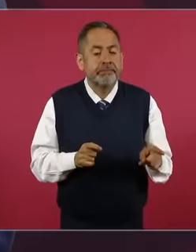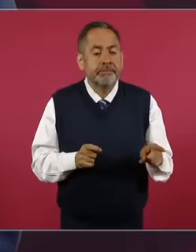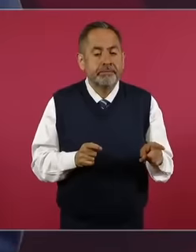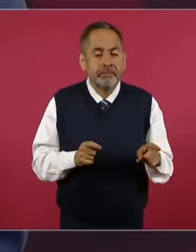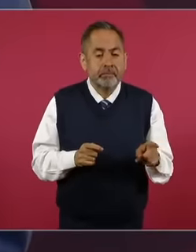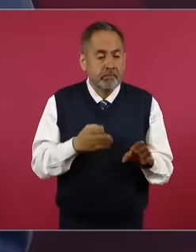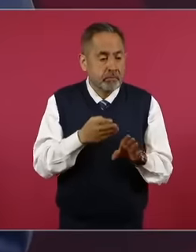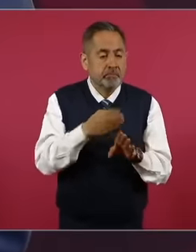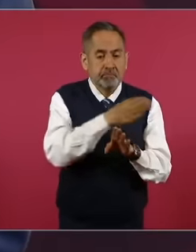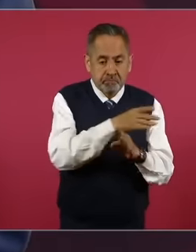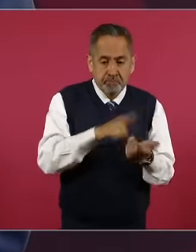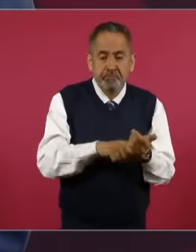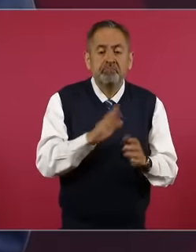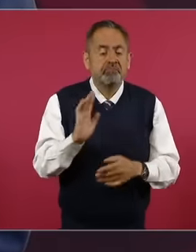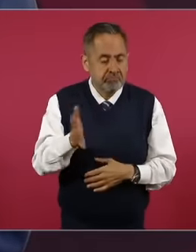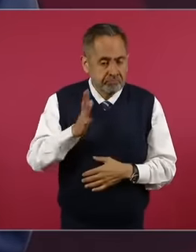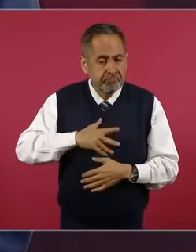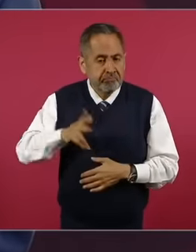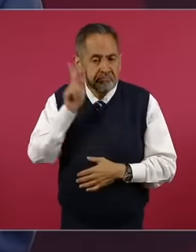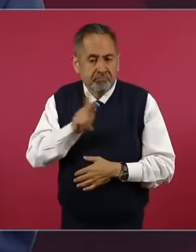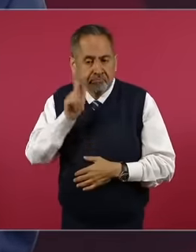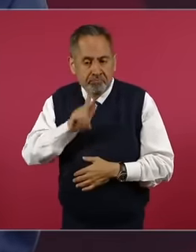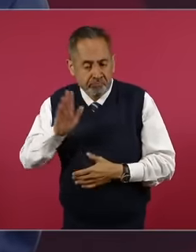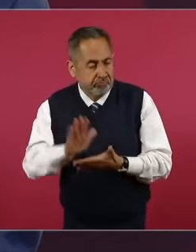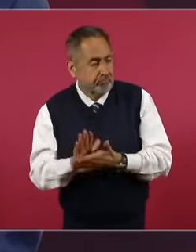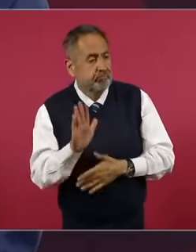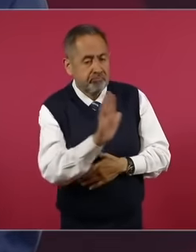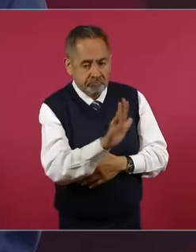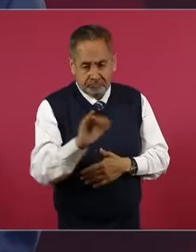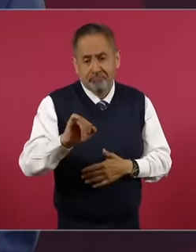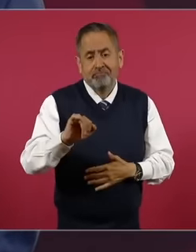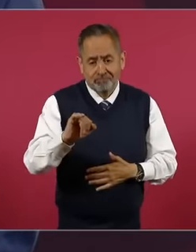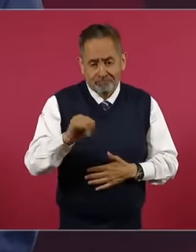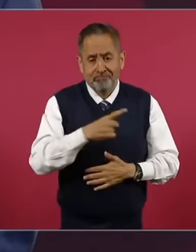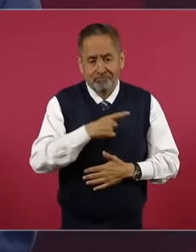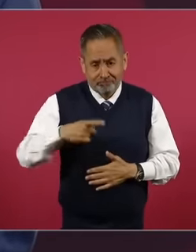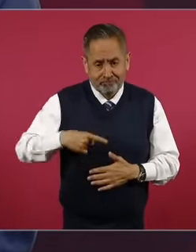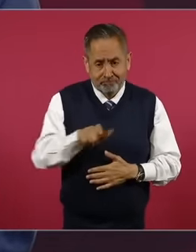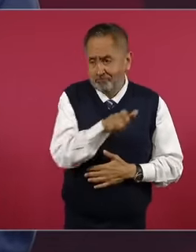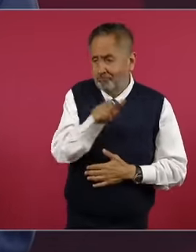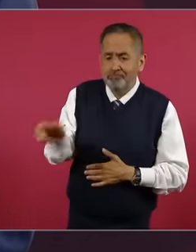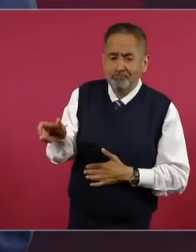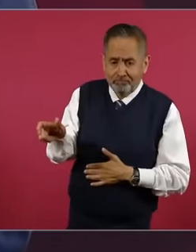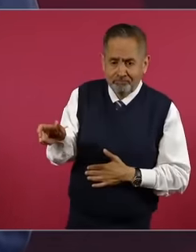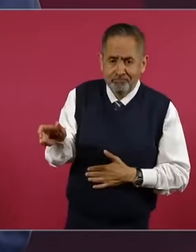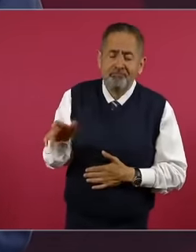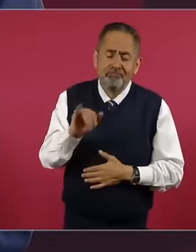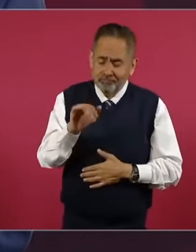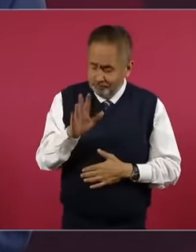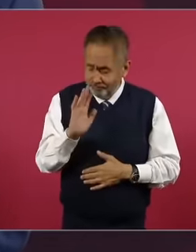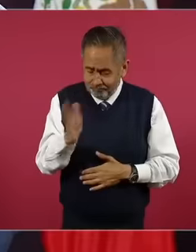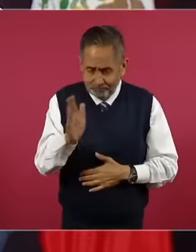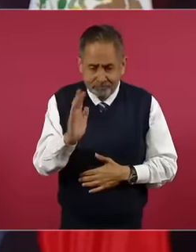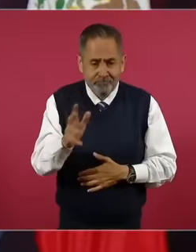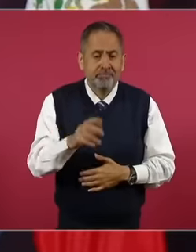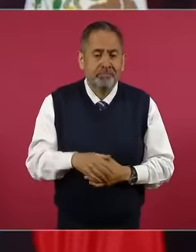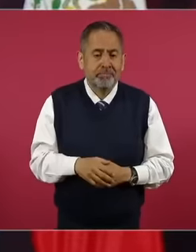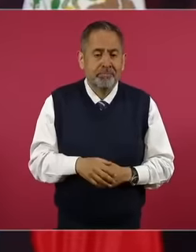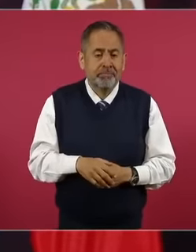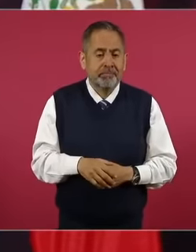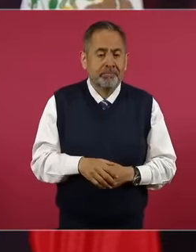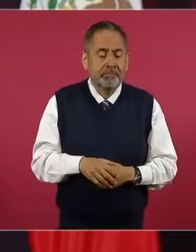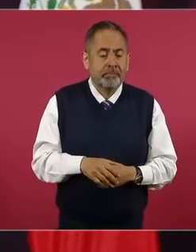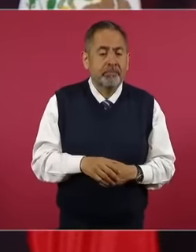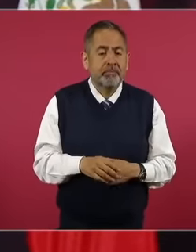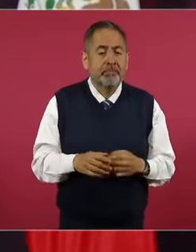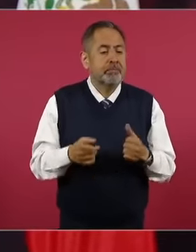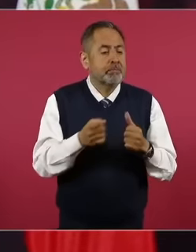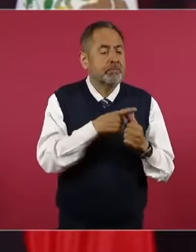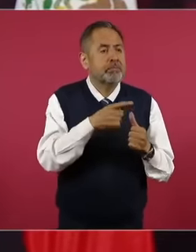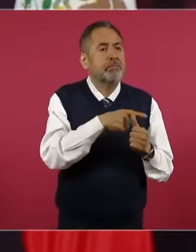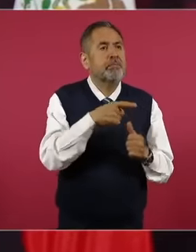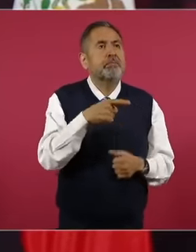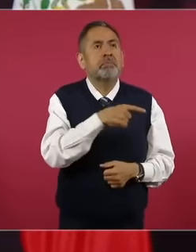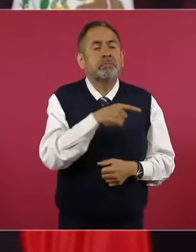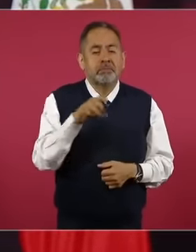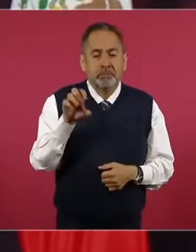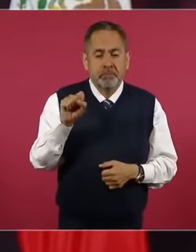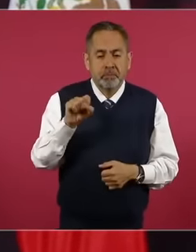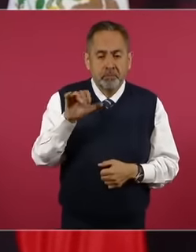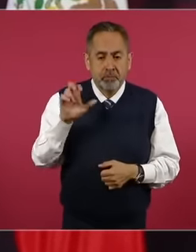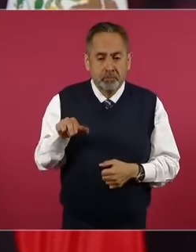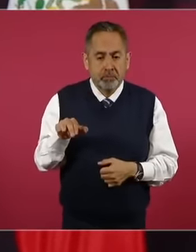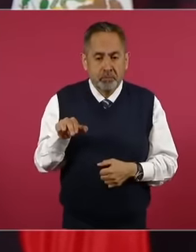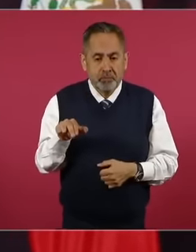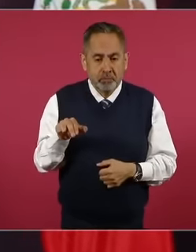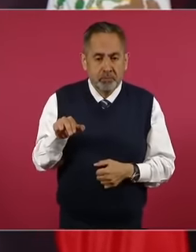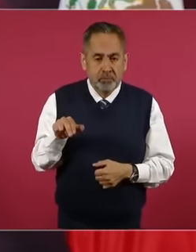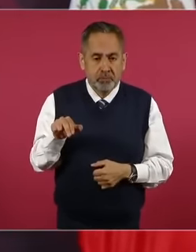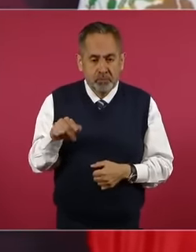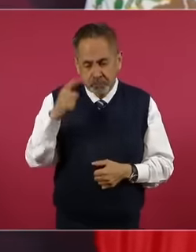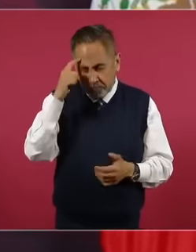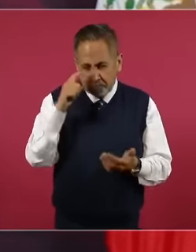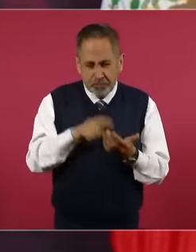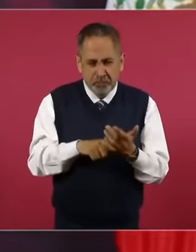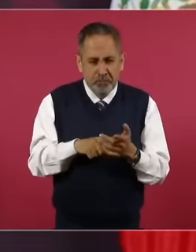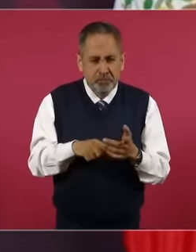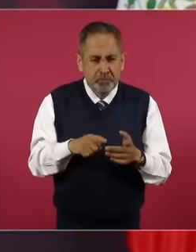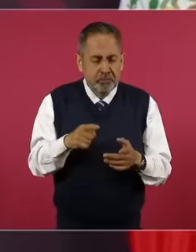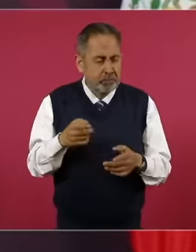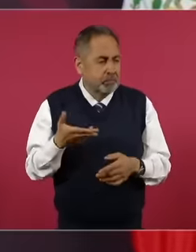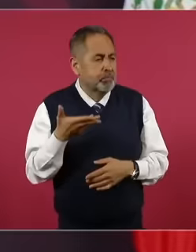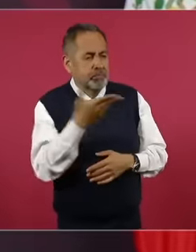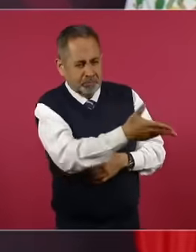proven that the money is owed, they went to the Supreme Court, I think that to